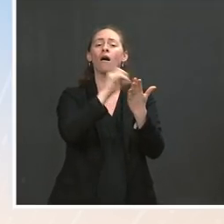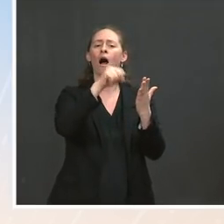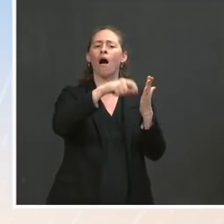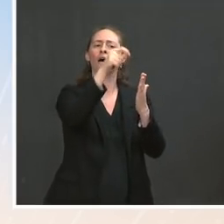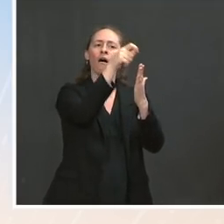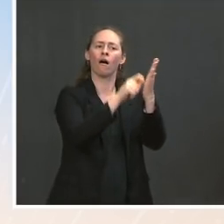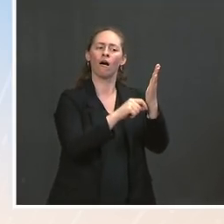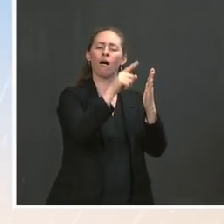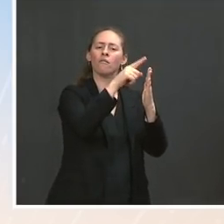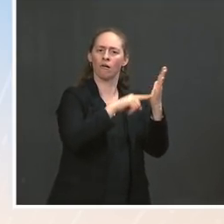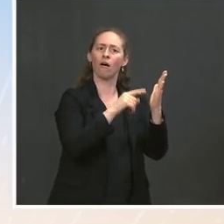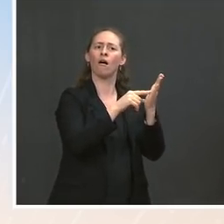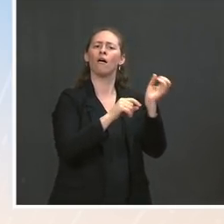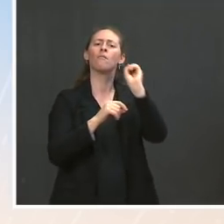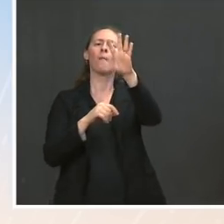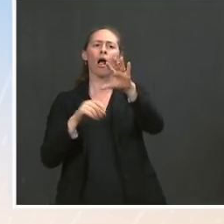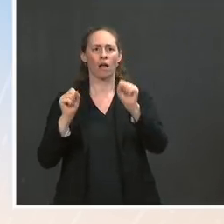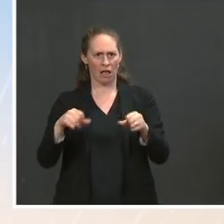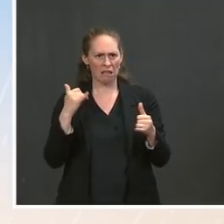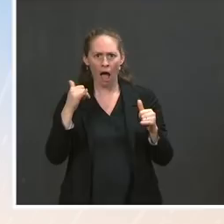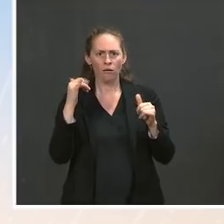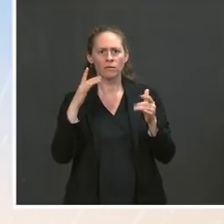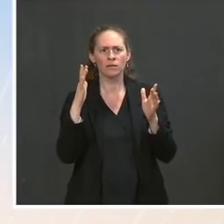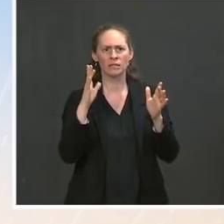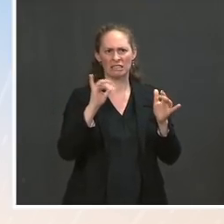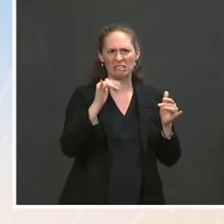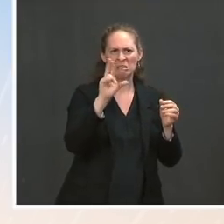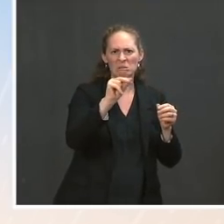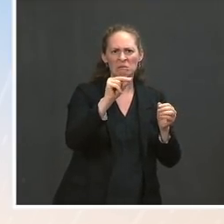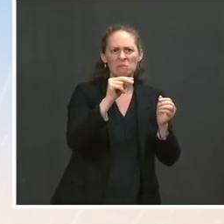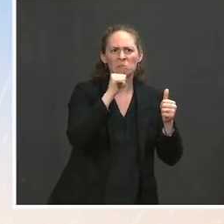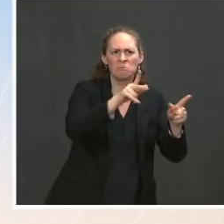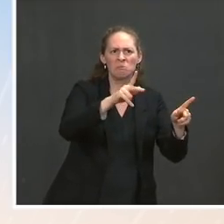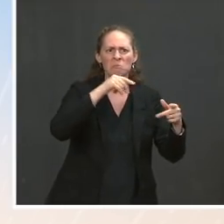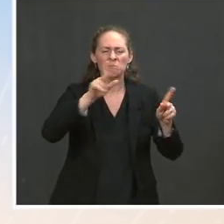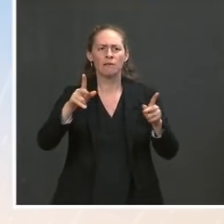"There's nothing more precious than the right to vote and speak up." The president certainly believes that.